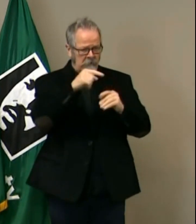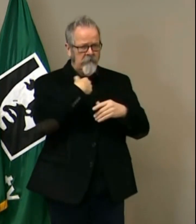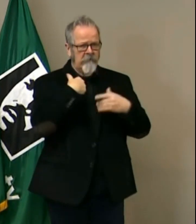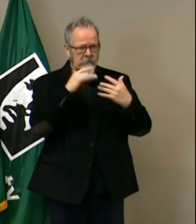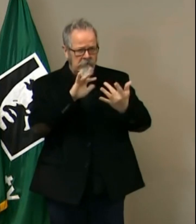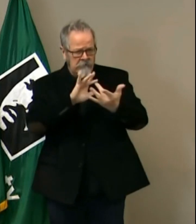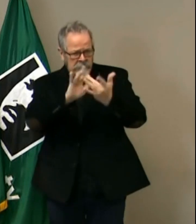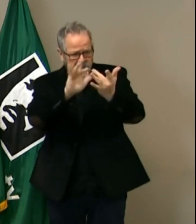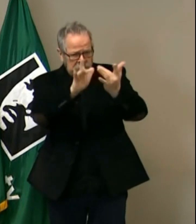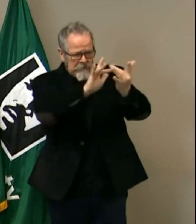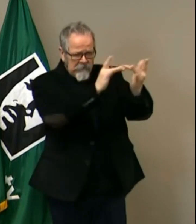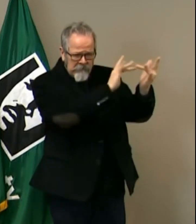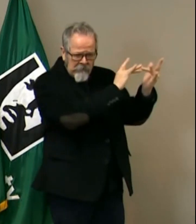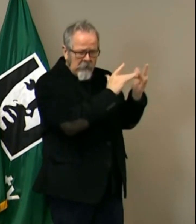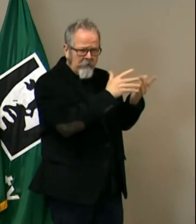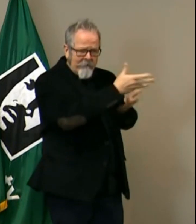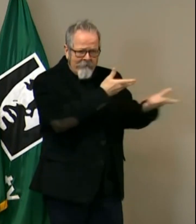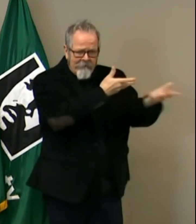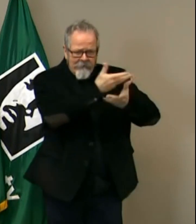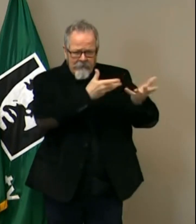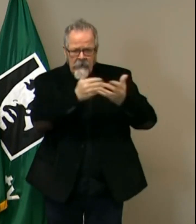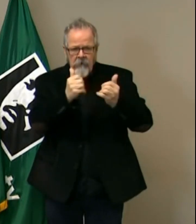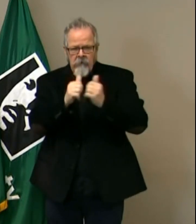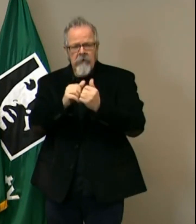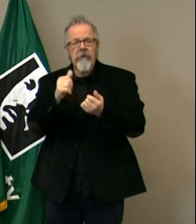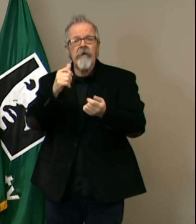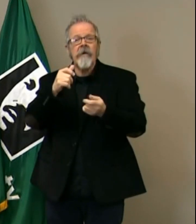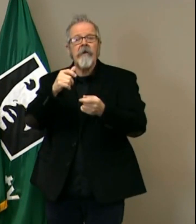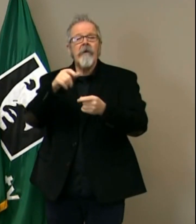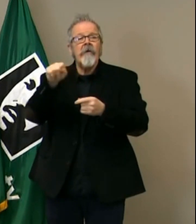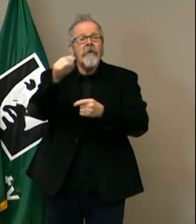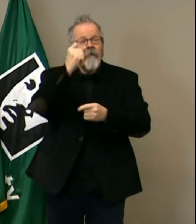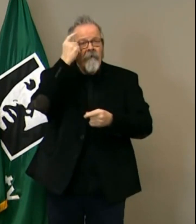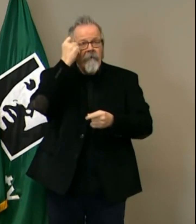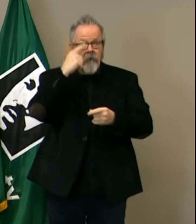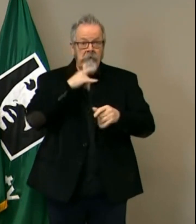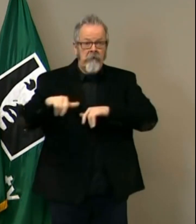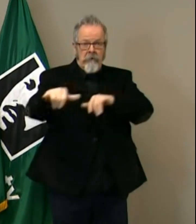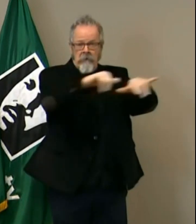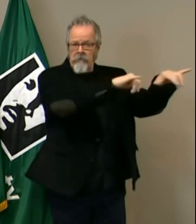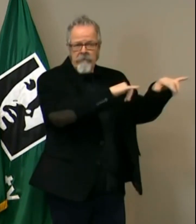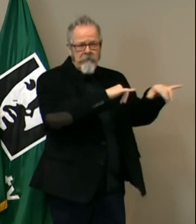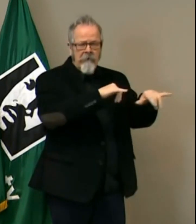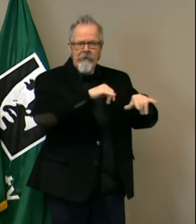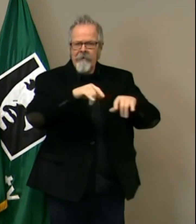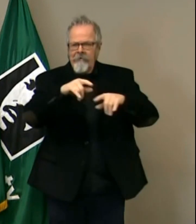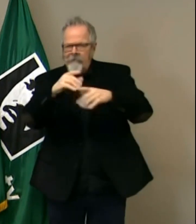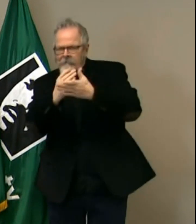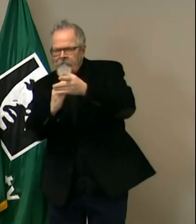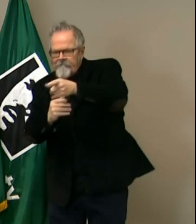their jurisdictions I want to take a minute to thank dr. Duchin public health